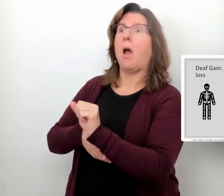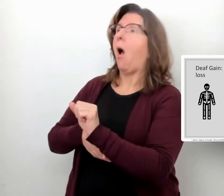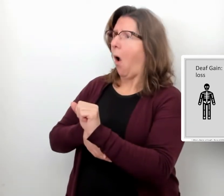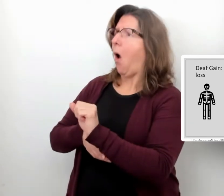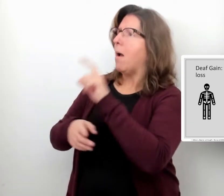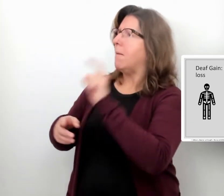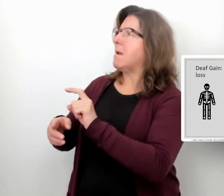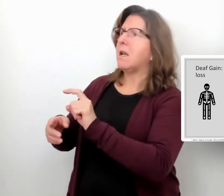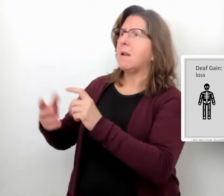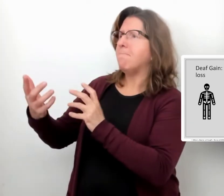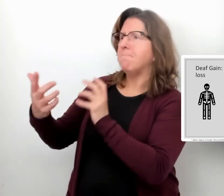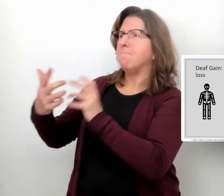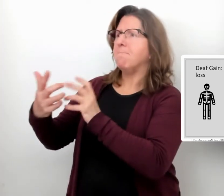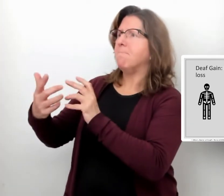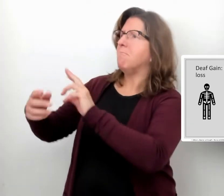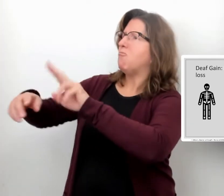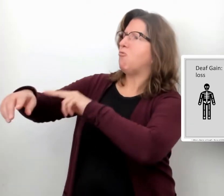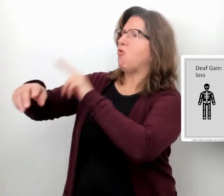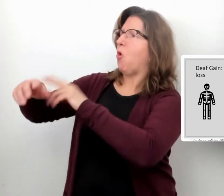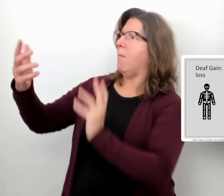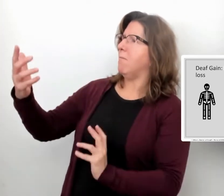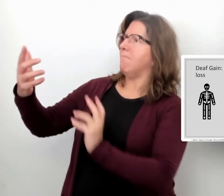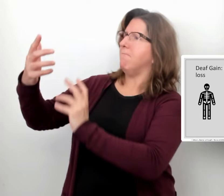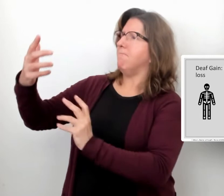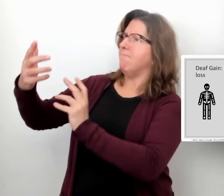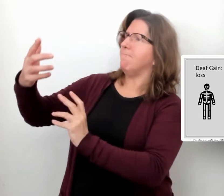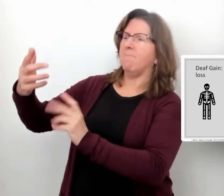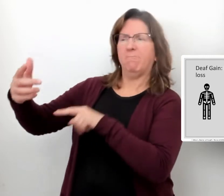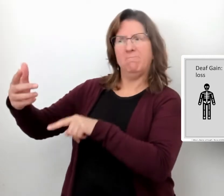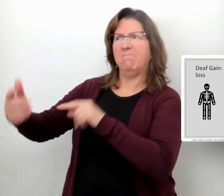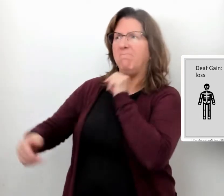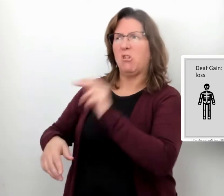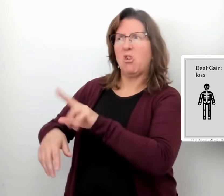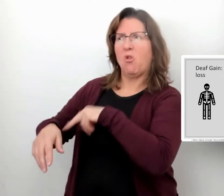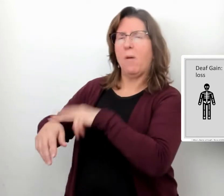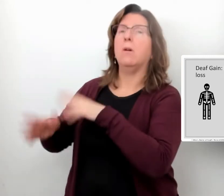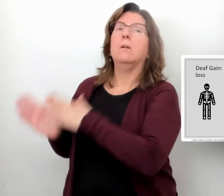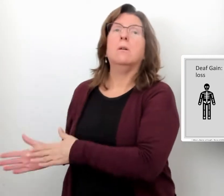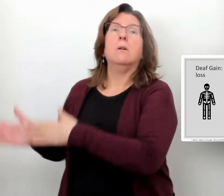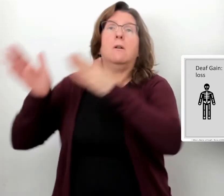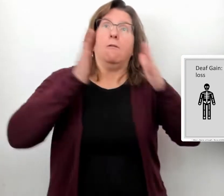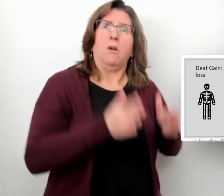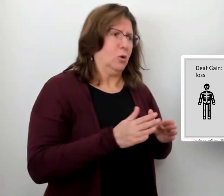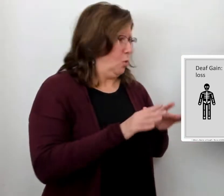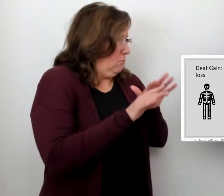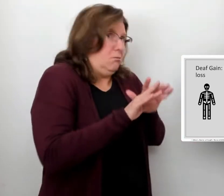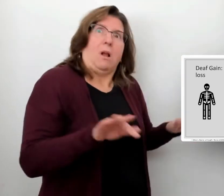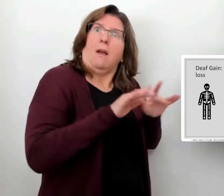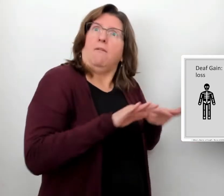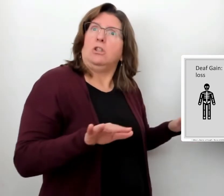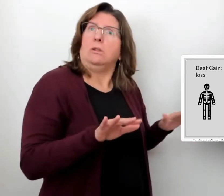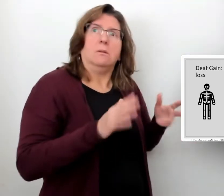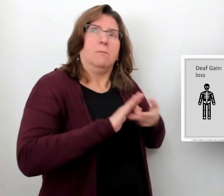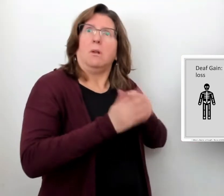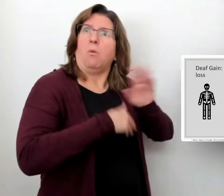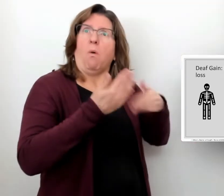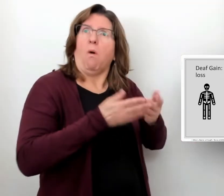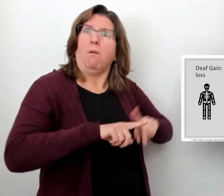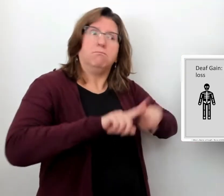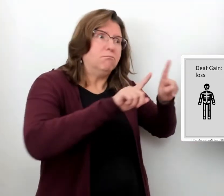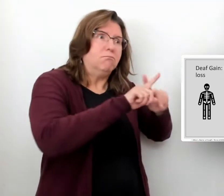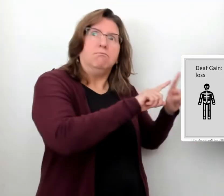which proposed a shift from the need to 'help' disabled people to 'become normal' to the valuing of diversity and difference.